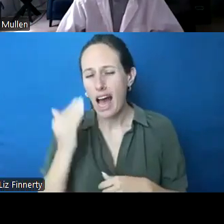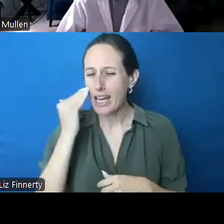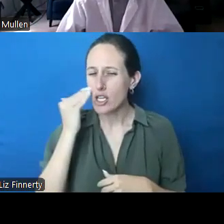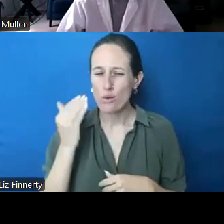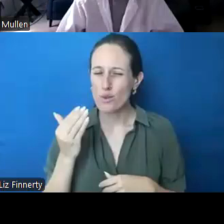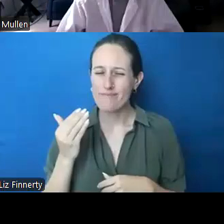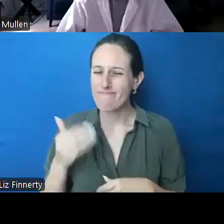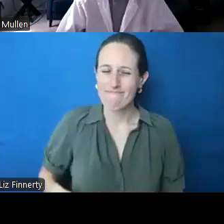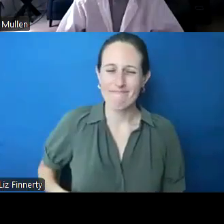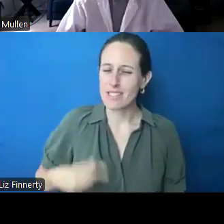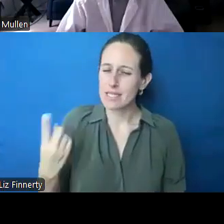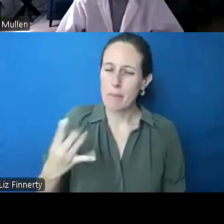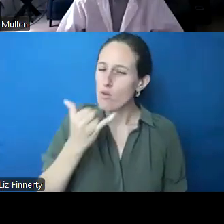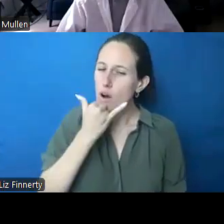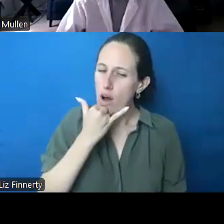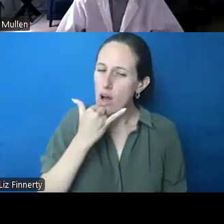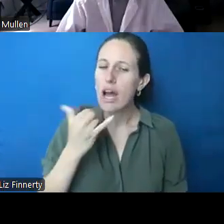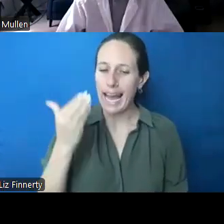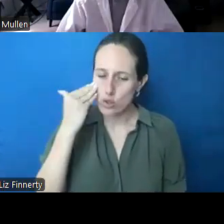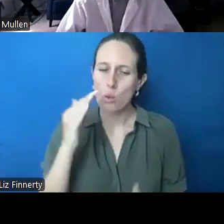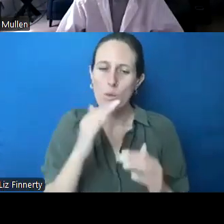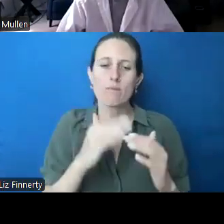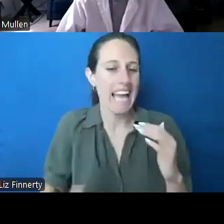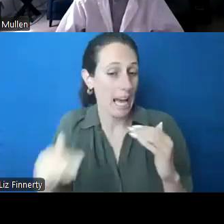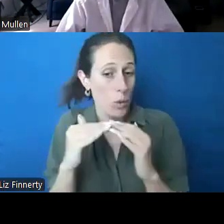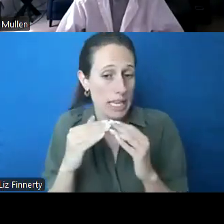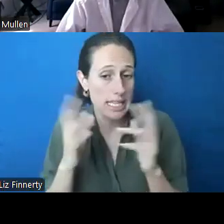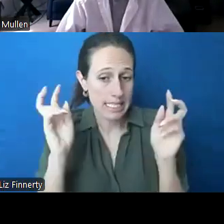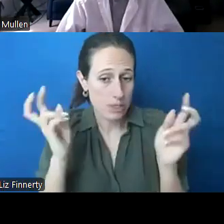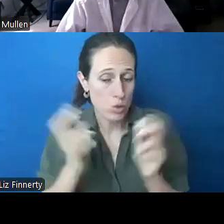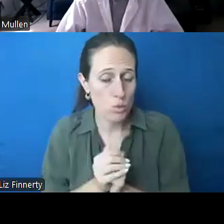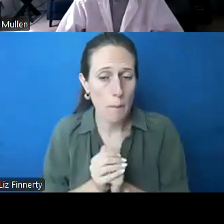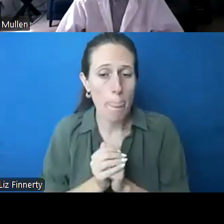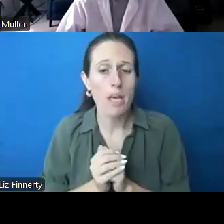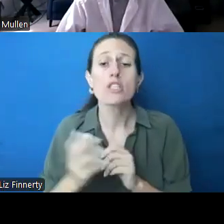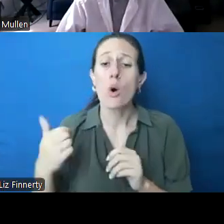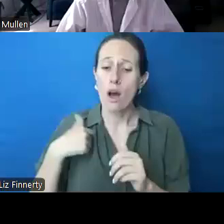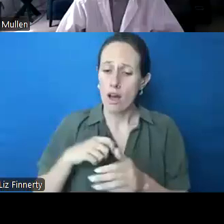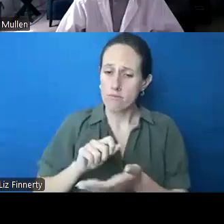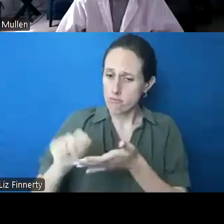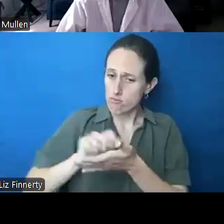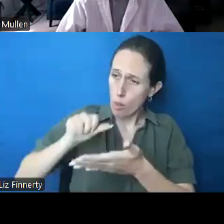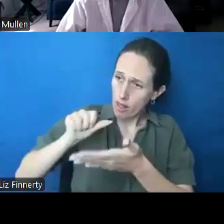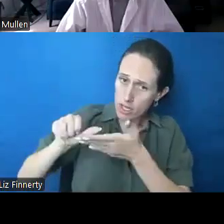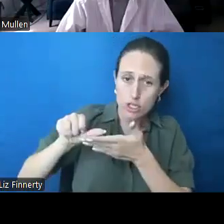equity issues, so I wrote a letter to the chancellor of the